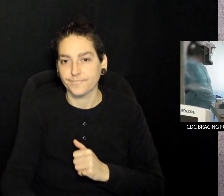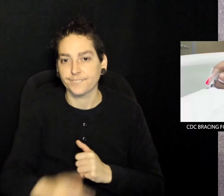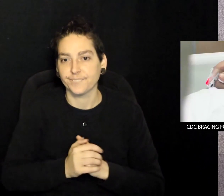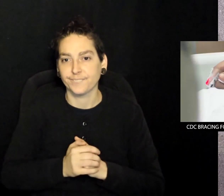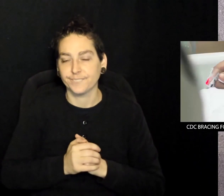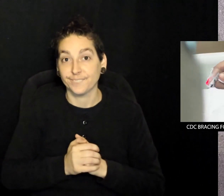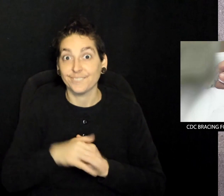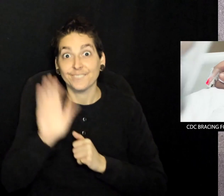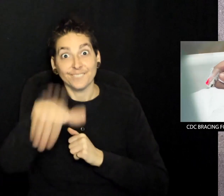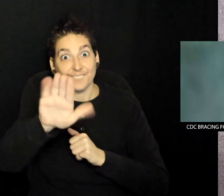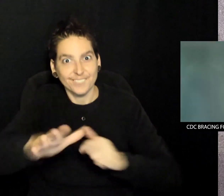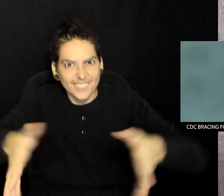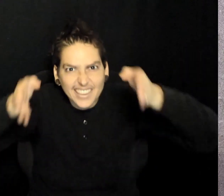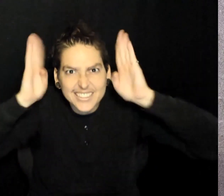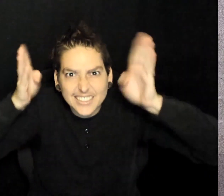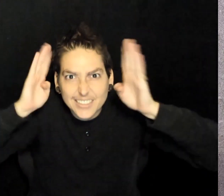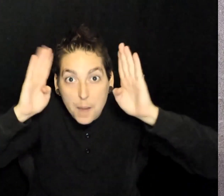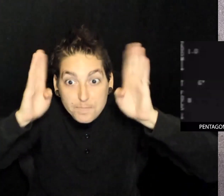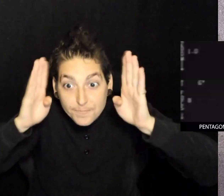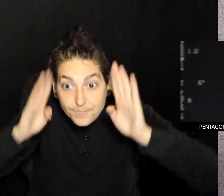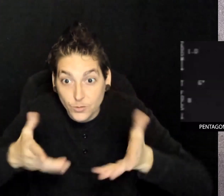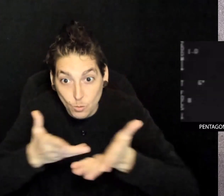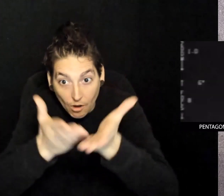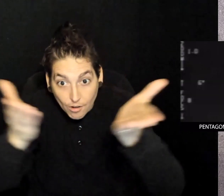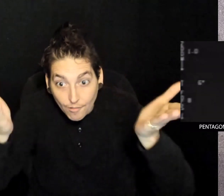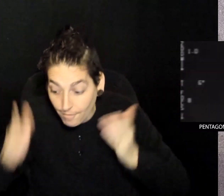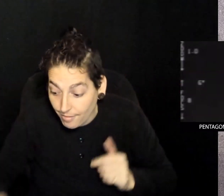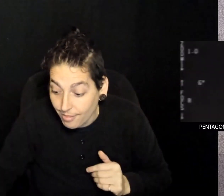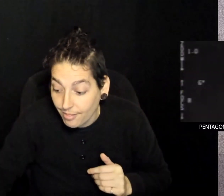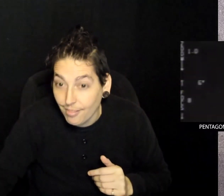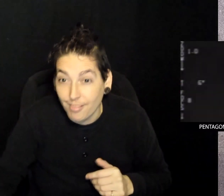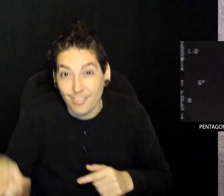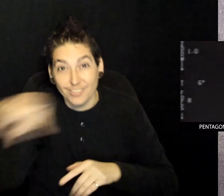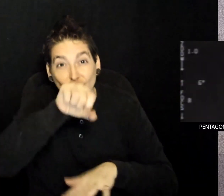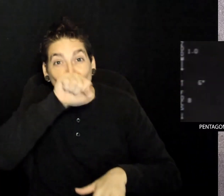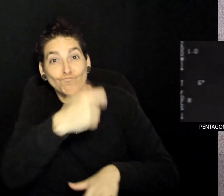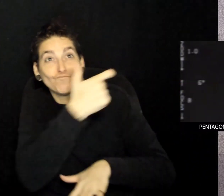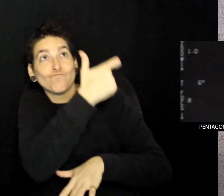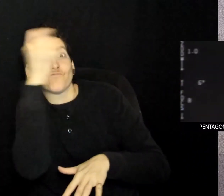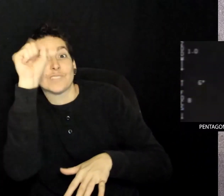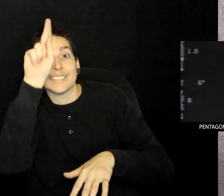and says it is safe to receive both the Covid 19 vaccine and the flu vaccine at the same time